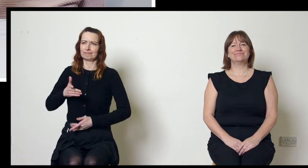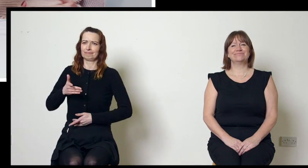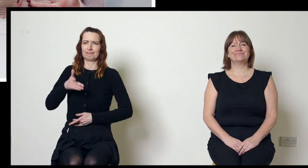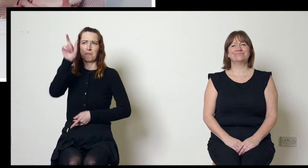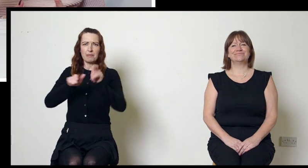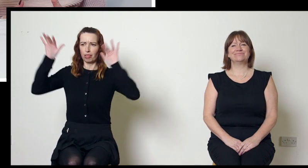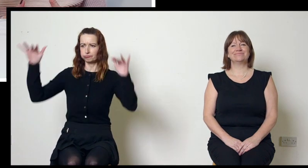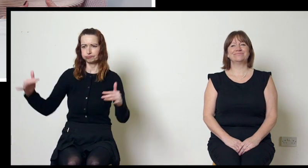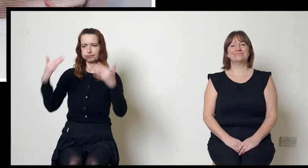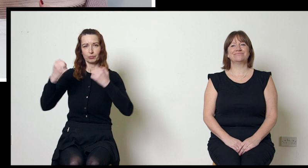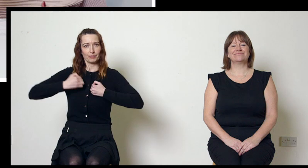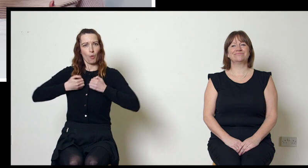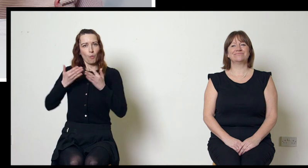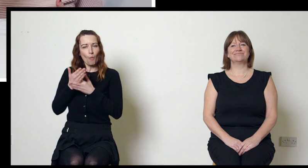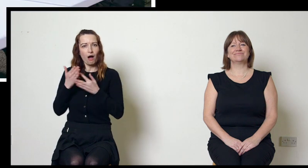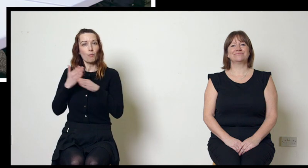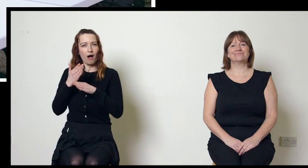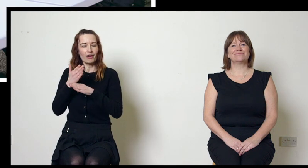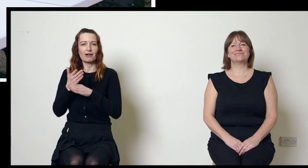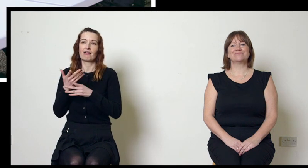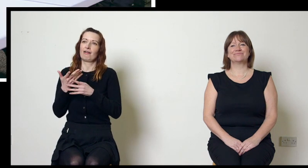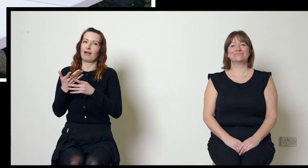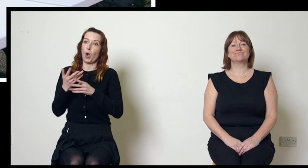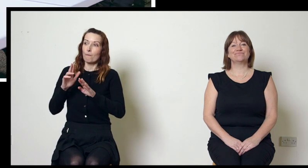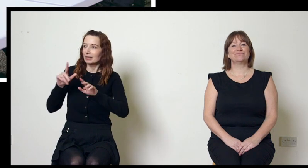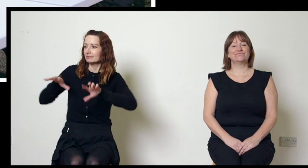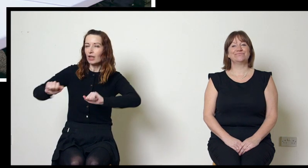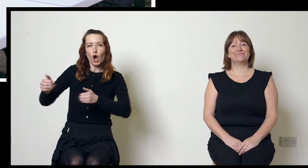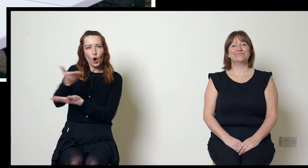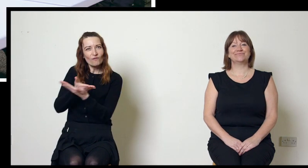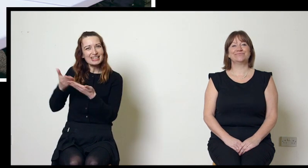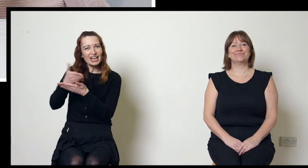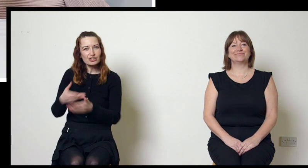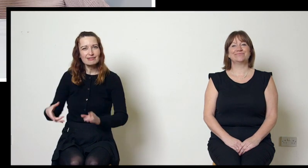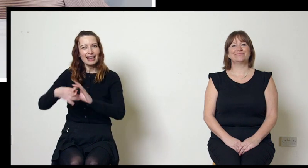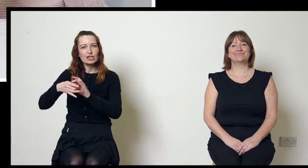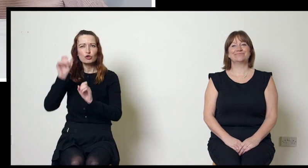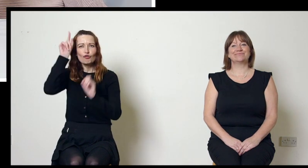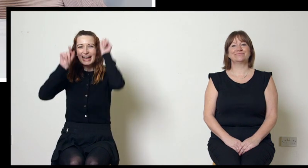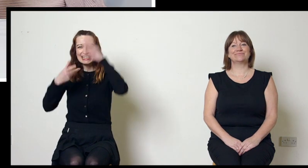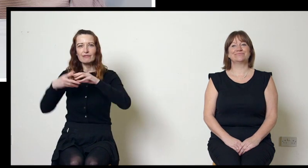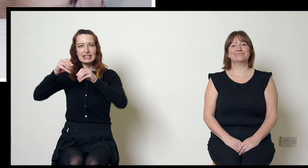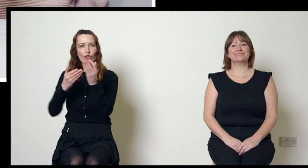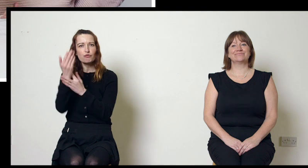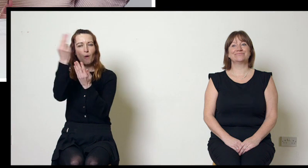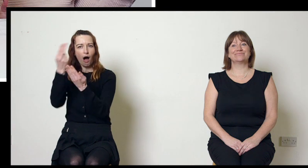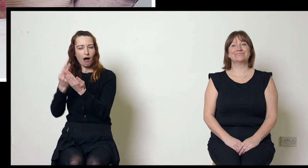and shining a light on the work that we do and hopefully start some really interesting conversation around creativity in the arts. Ooo!